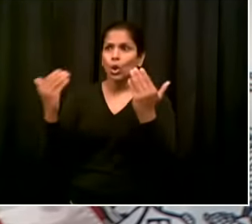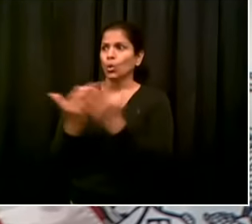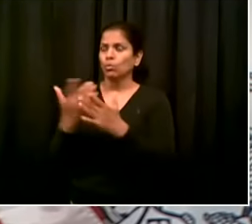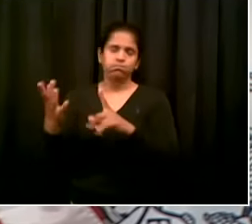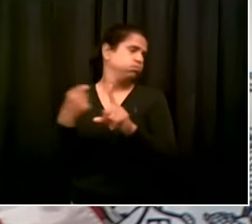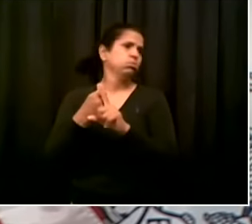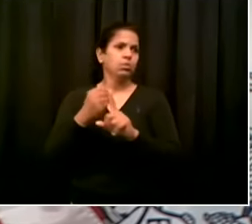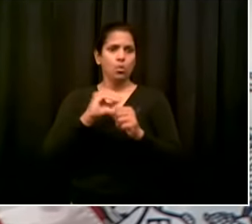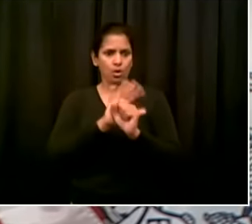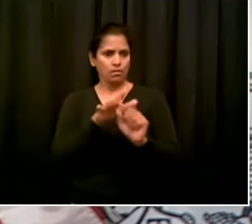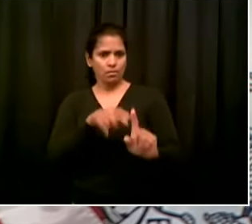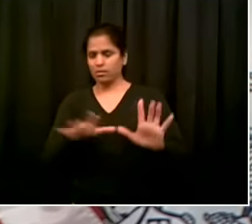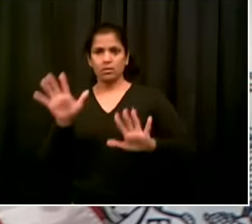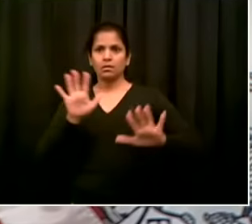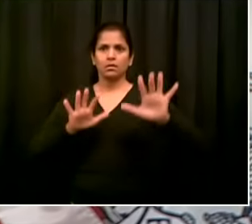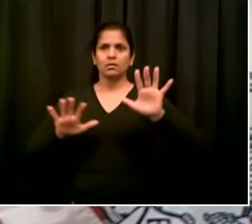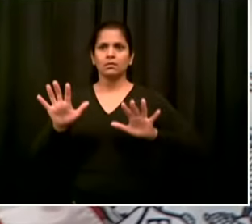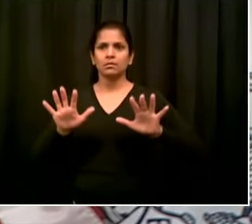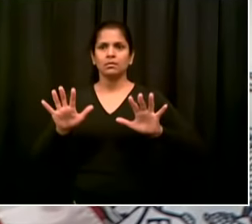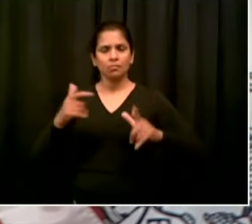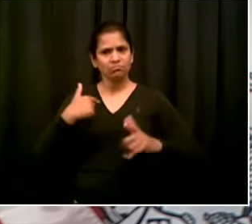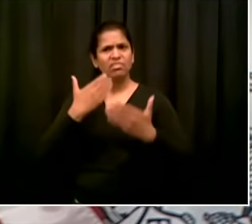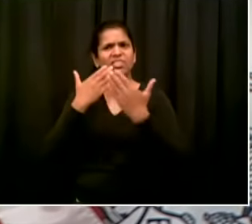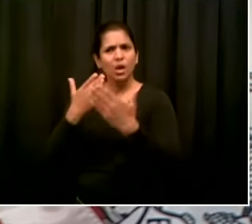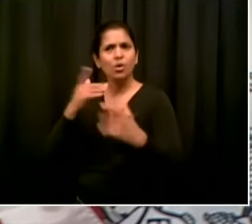THE SCHOOLS THAT STILL HAVE TO